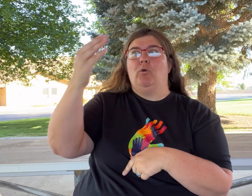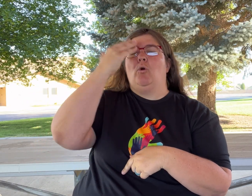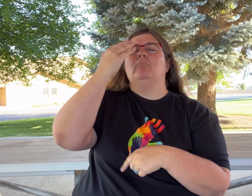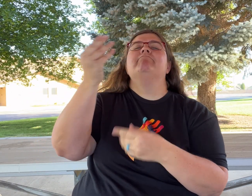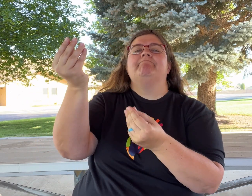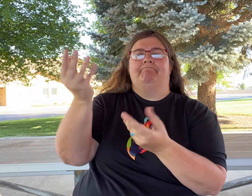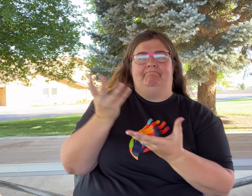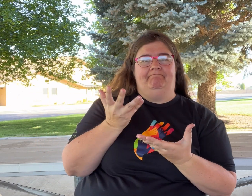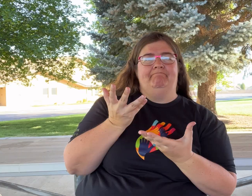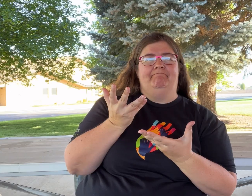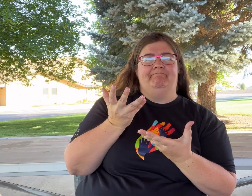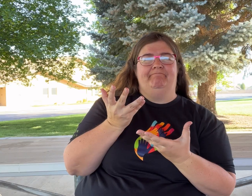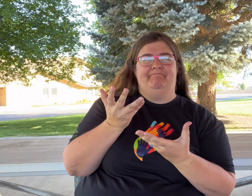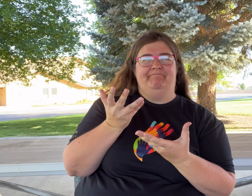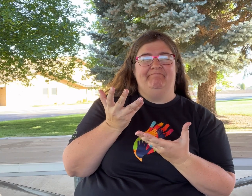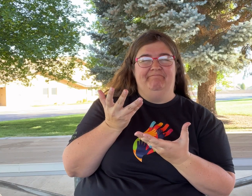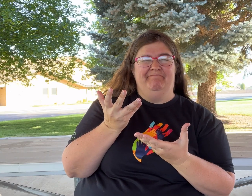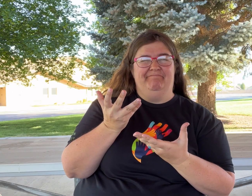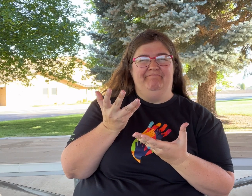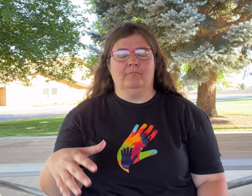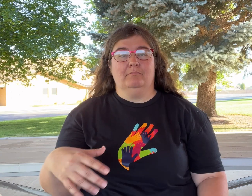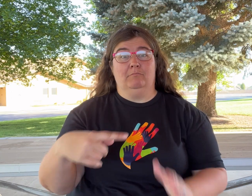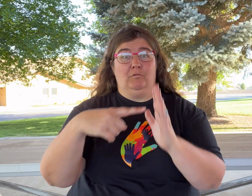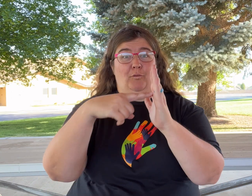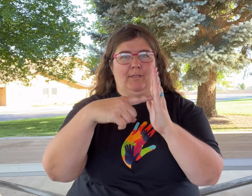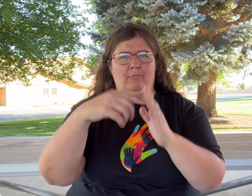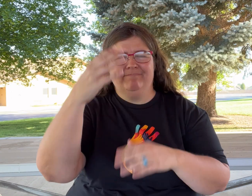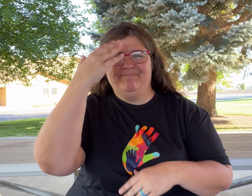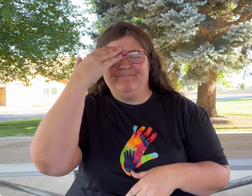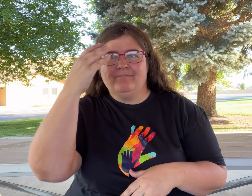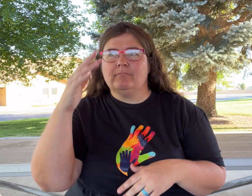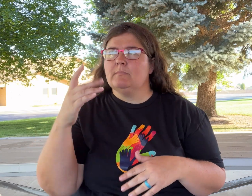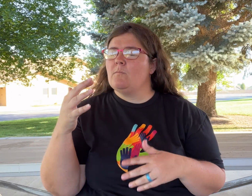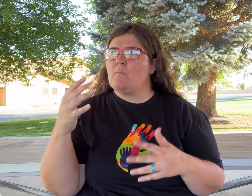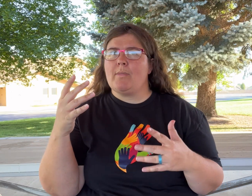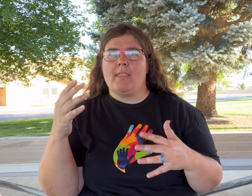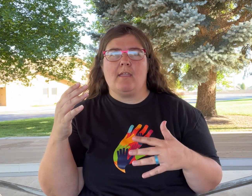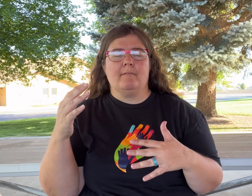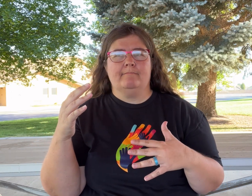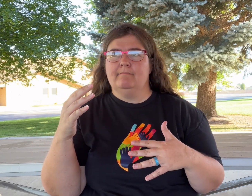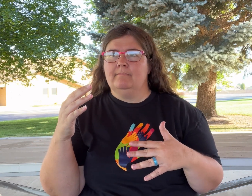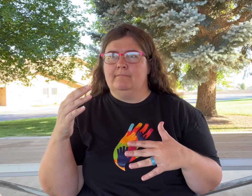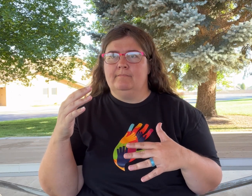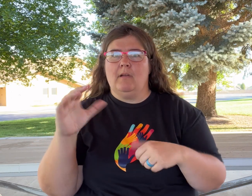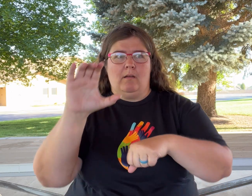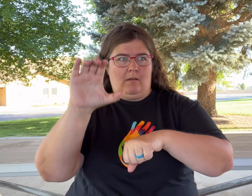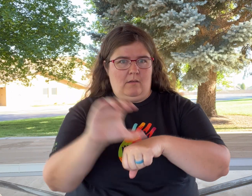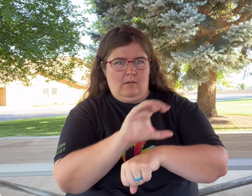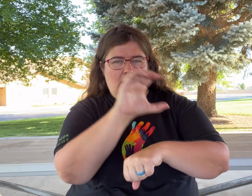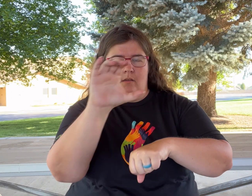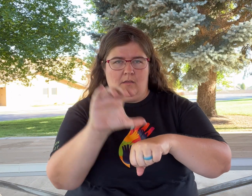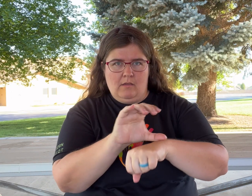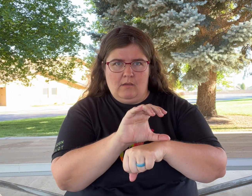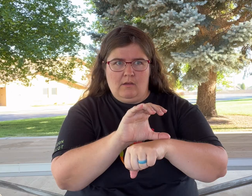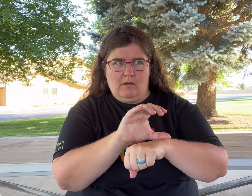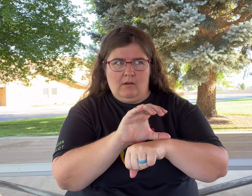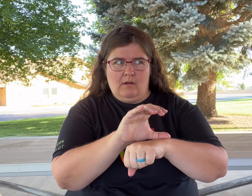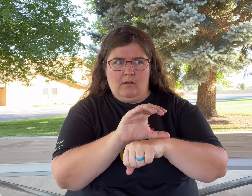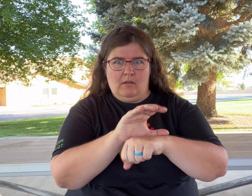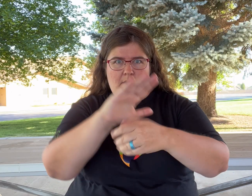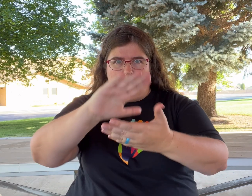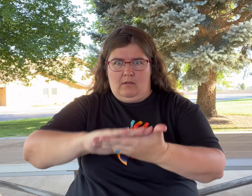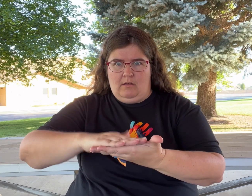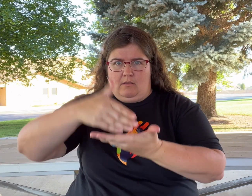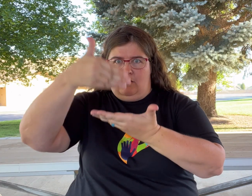can give you the sign. So, for example, "You know, uh, okay, it's on a computer. If I open